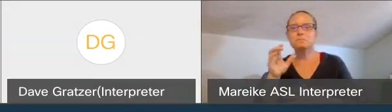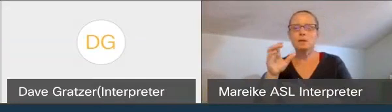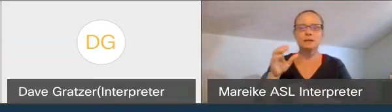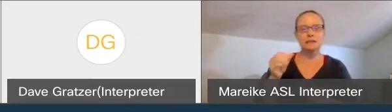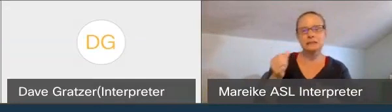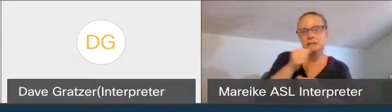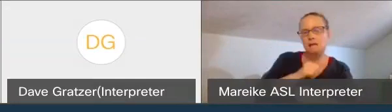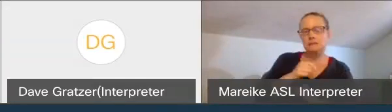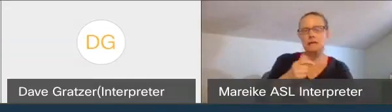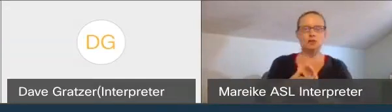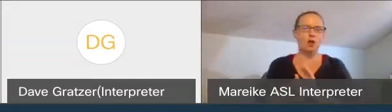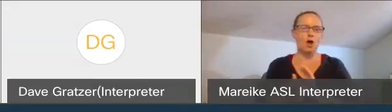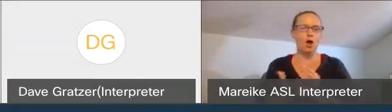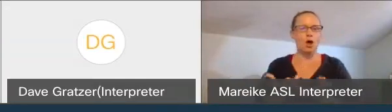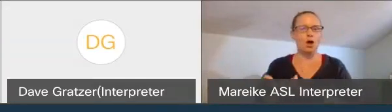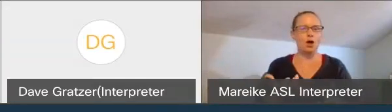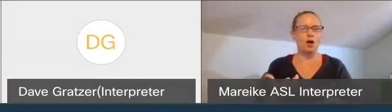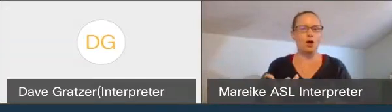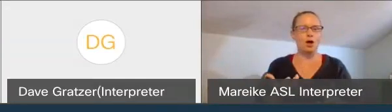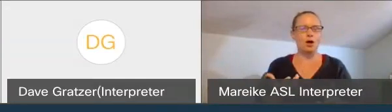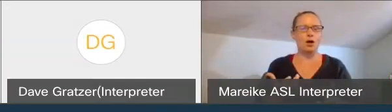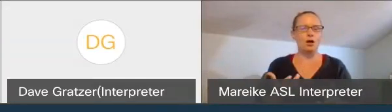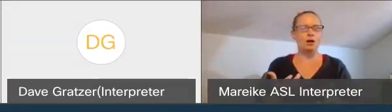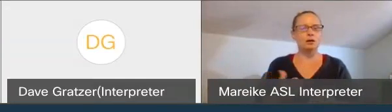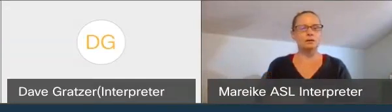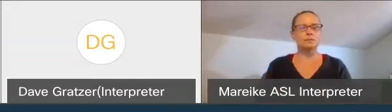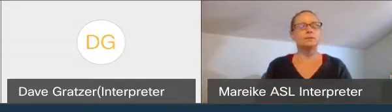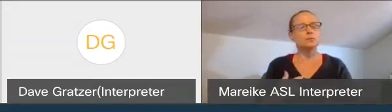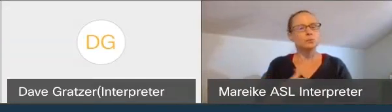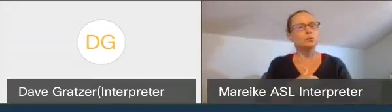um, our bodies are not a container, so we have to work around that